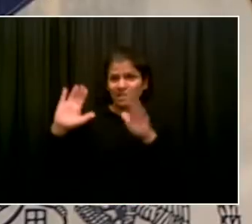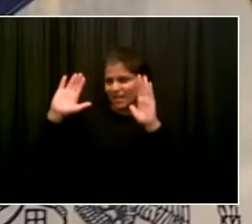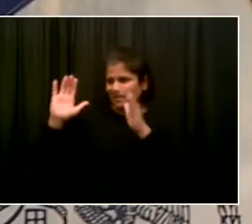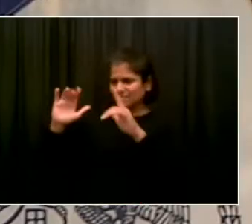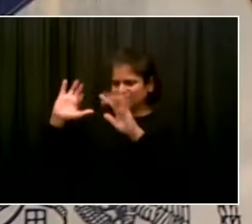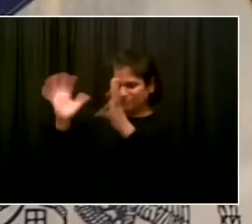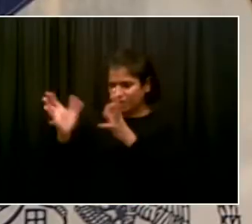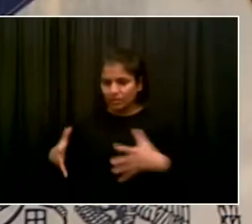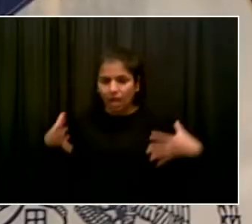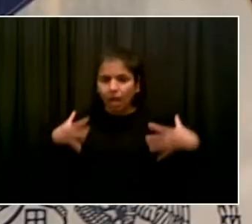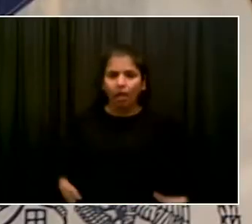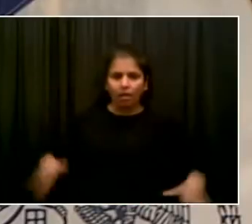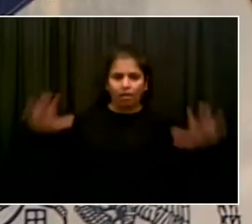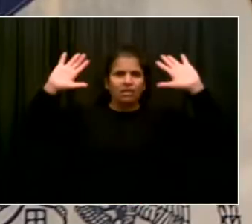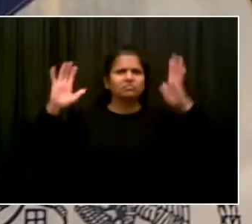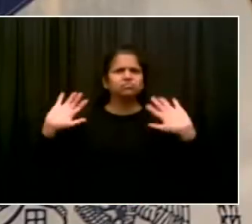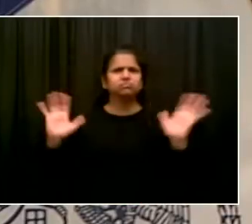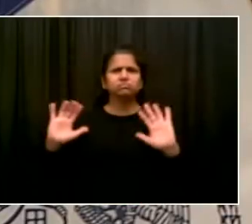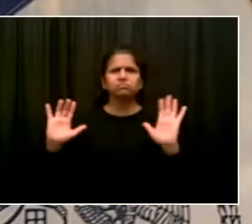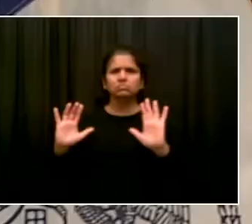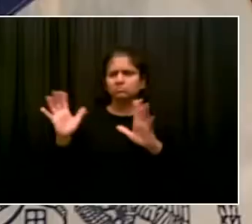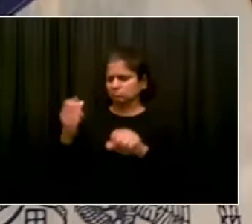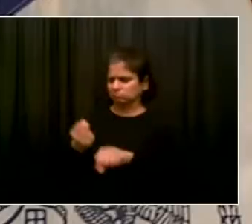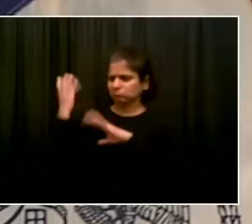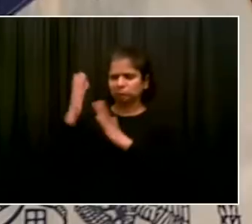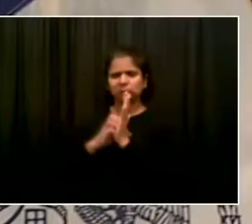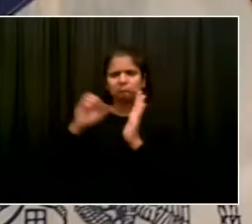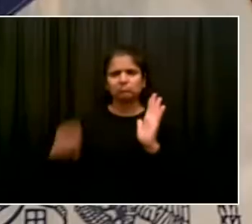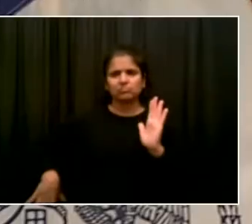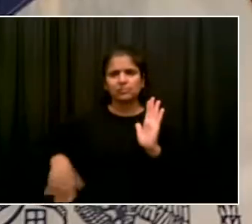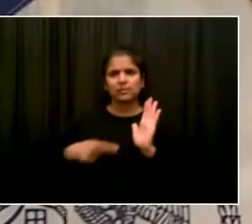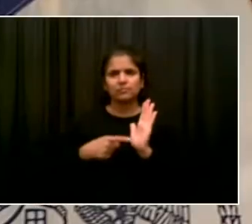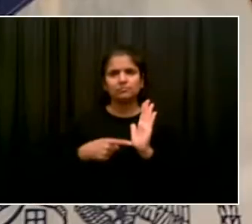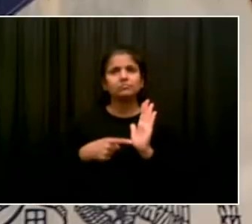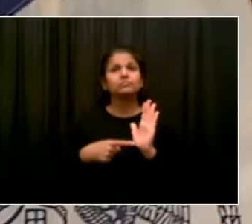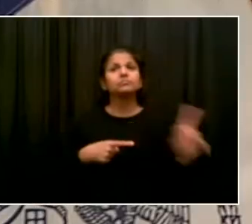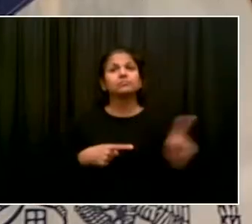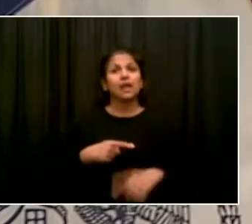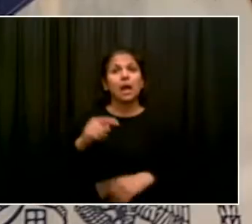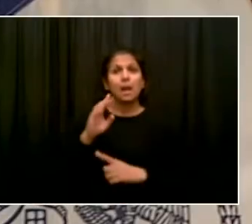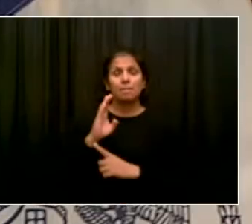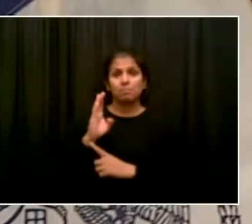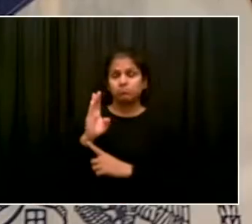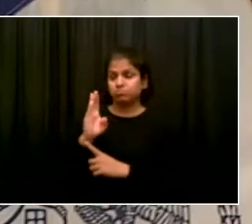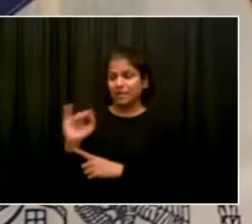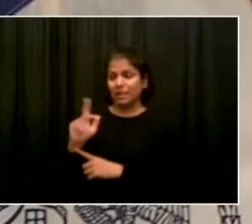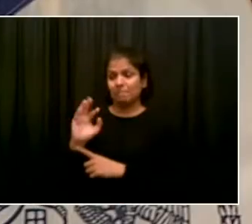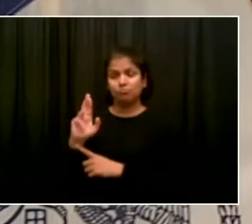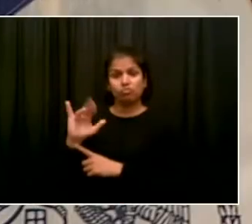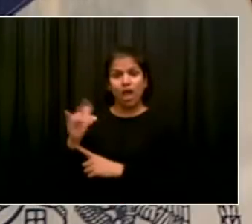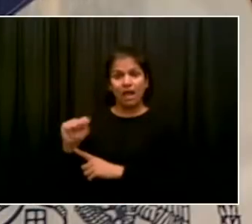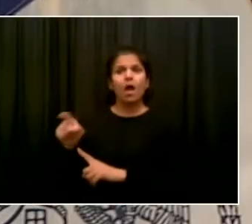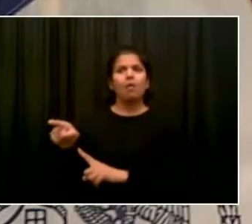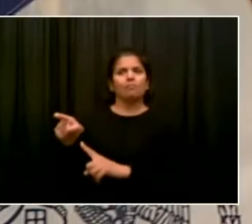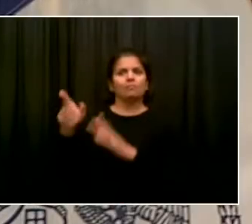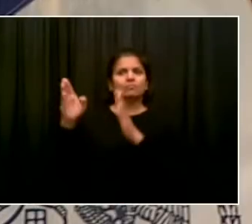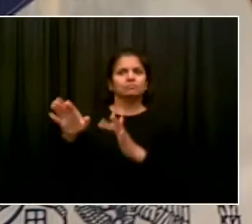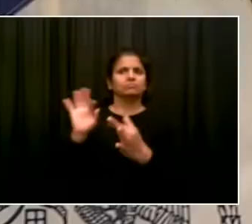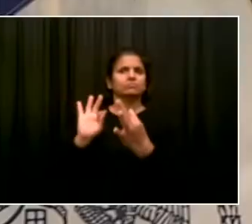BIG CHANGES, WE WANTETOD CREAE T A EWN MODEL, AND THE ERA OF STOP AND FRISK. WE WANTED TO REALLY TRANSFORM THE NYPD BUT WE NEEDED A LEADER